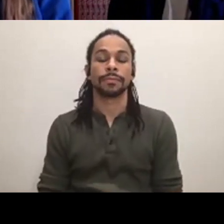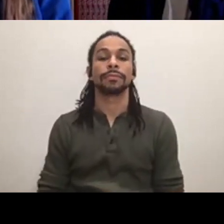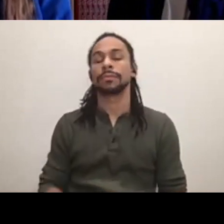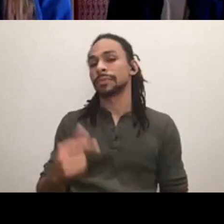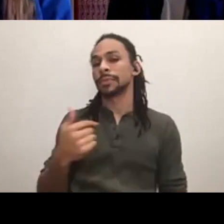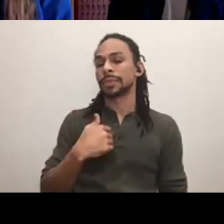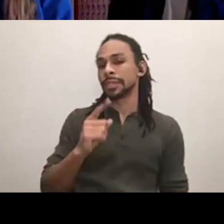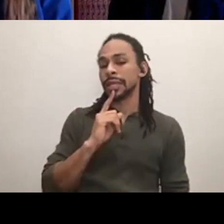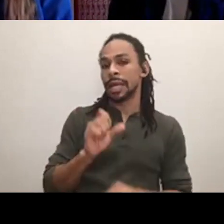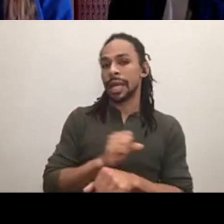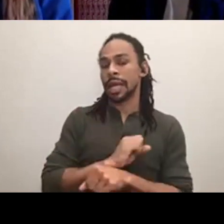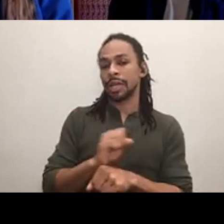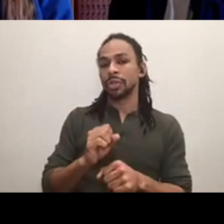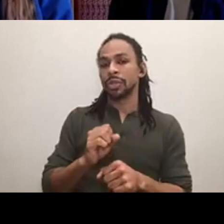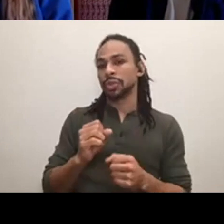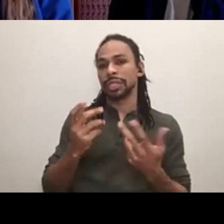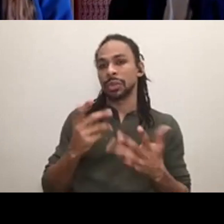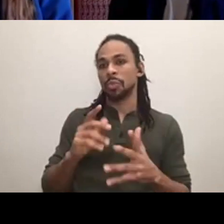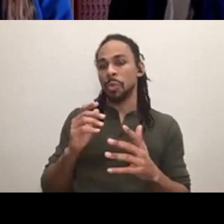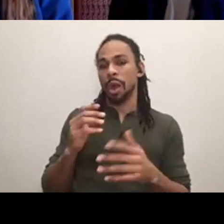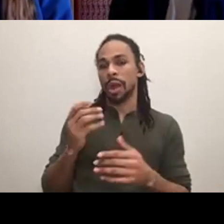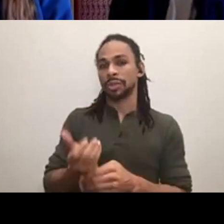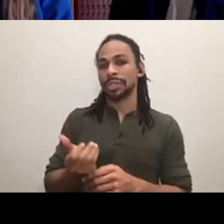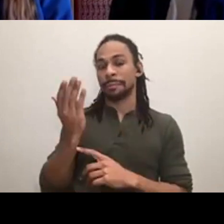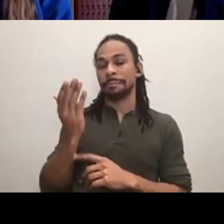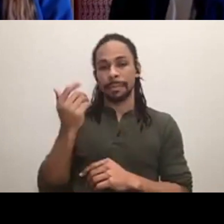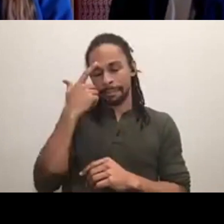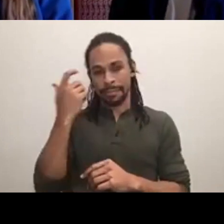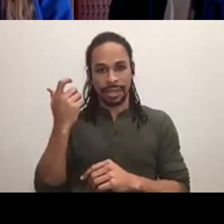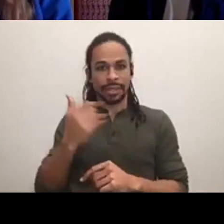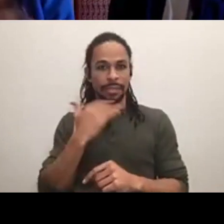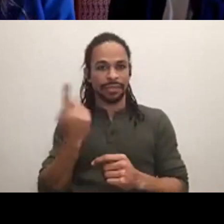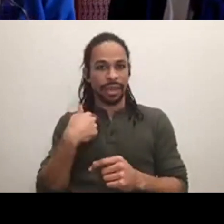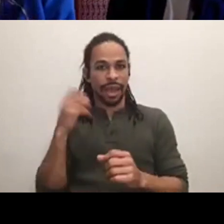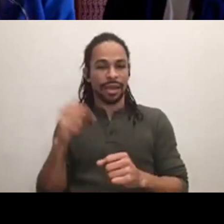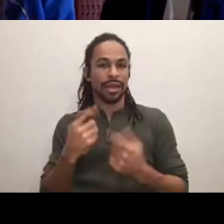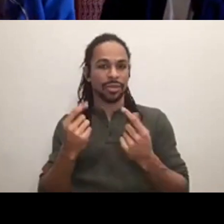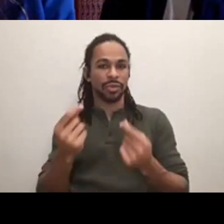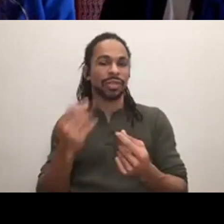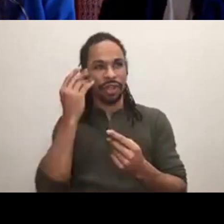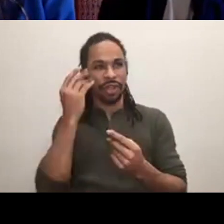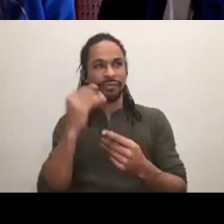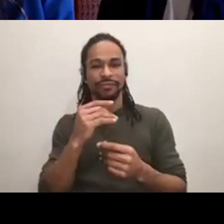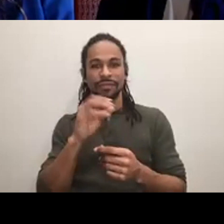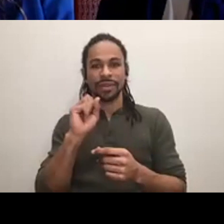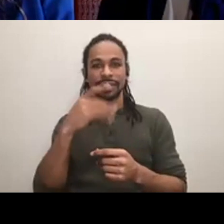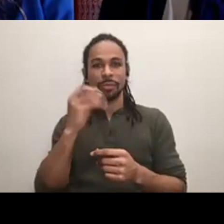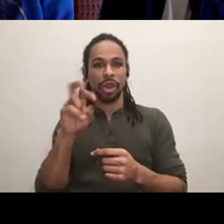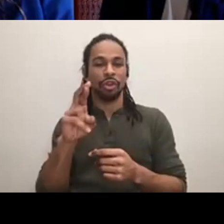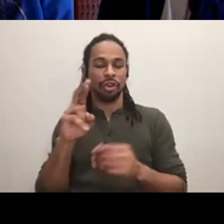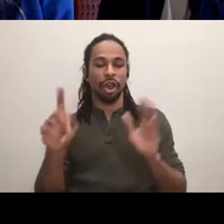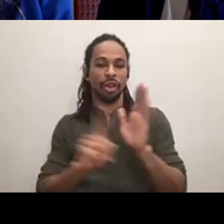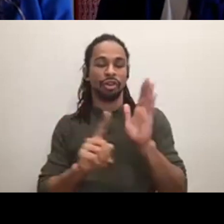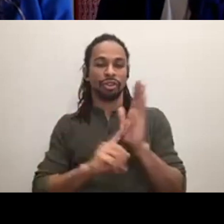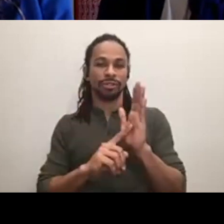Let's see Echo wrote: "A figure rests on the ground in an open field. We see him from behind